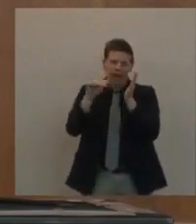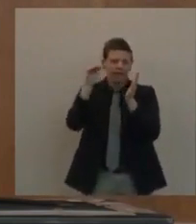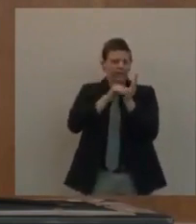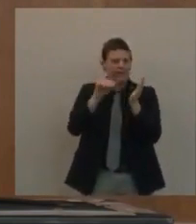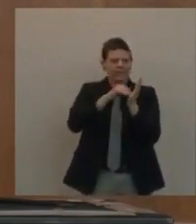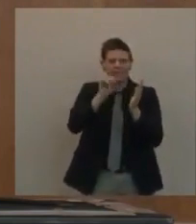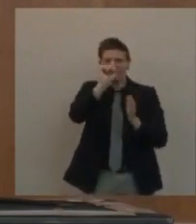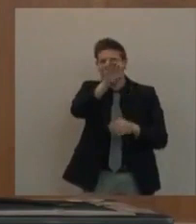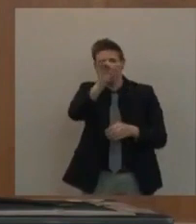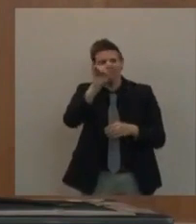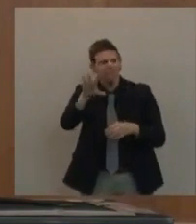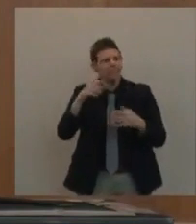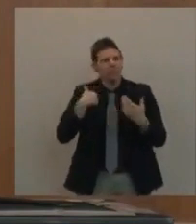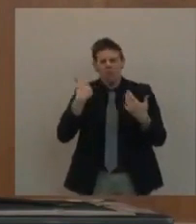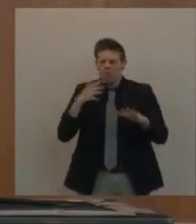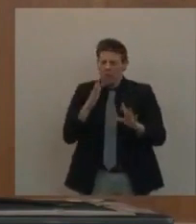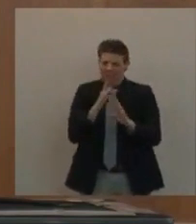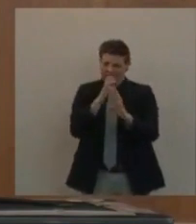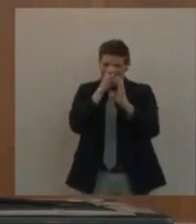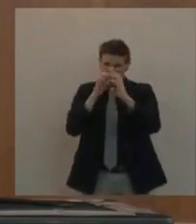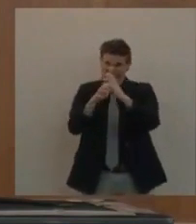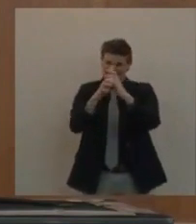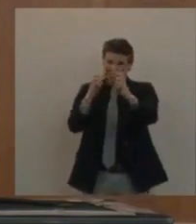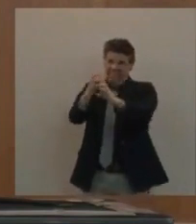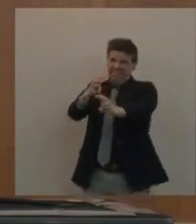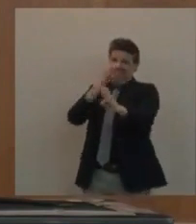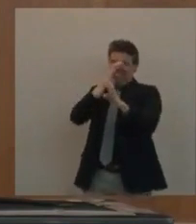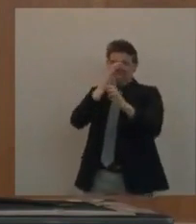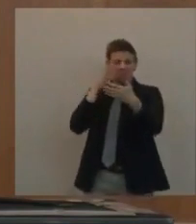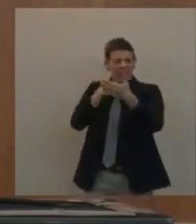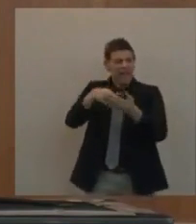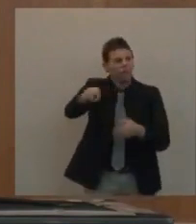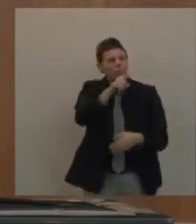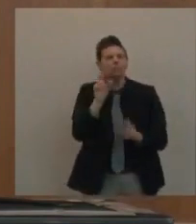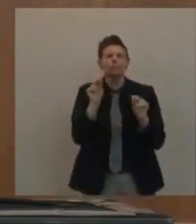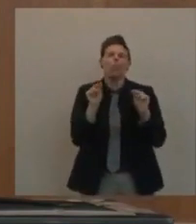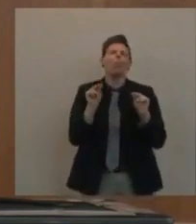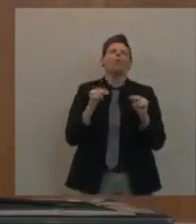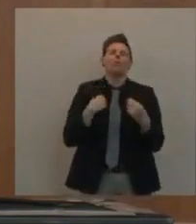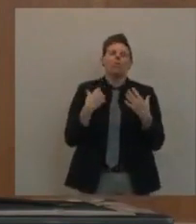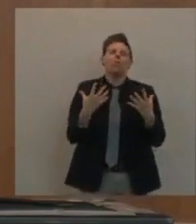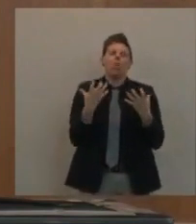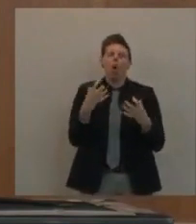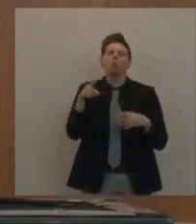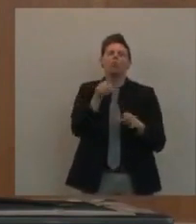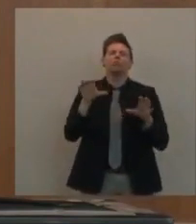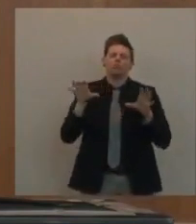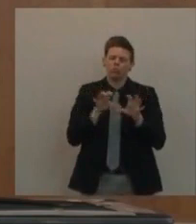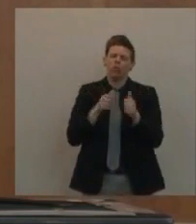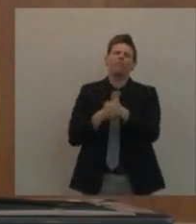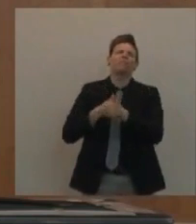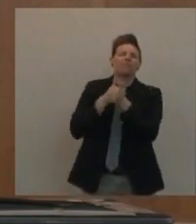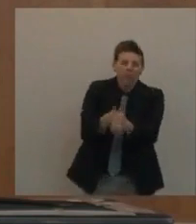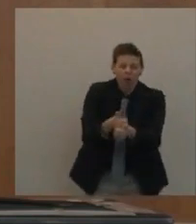WE ARE GOING TO KEEP MAKING THE CASE. BECAUSE WE DON’T WANT TO CONTINUE TO PUT THEE RESTRICTIVE ORDERS TOGETHER.